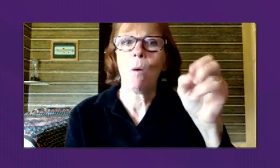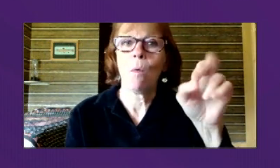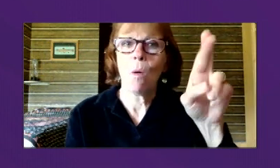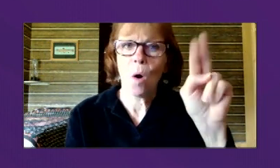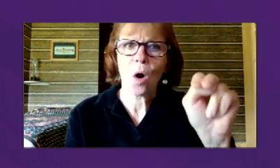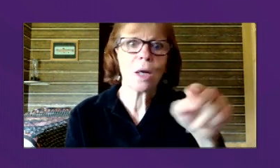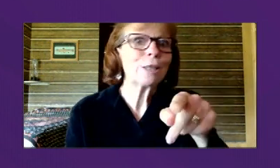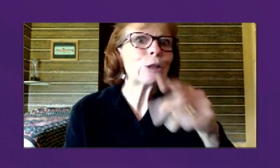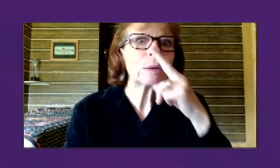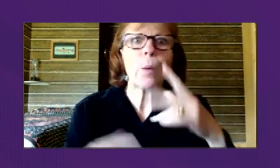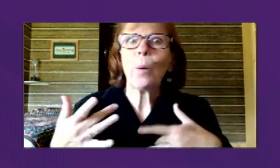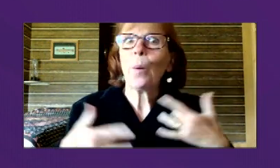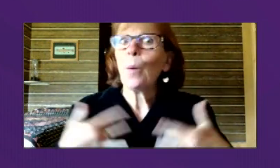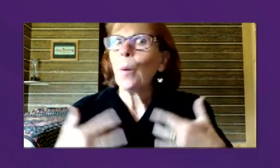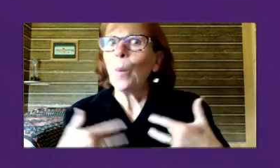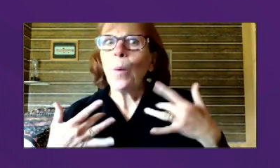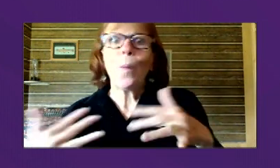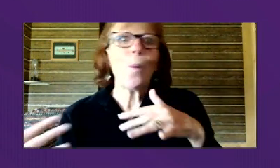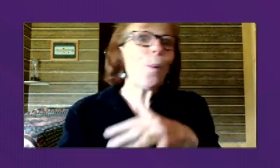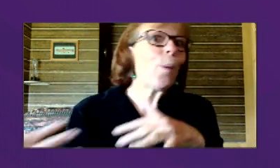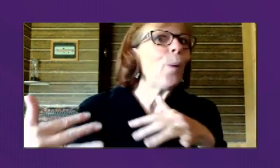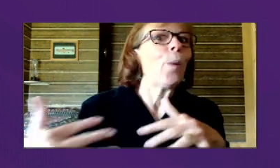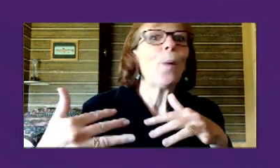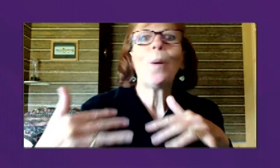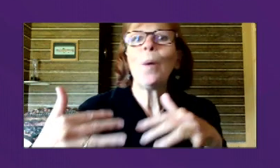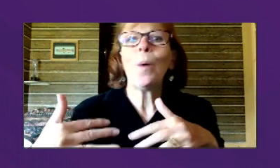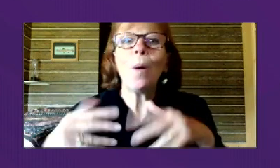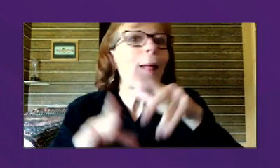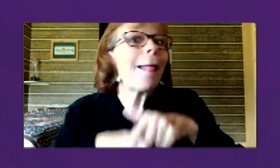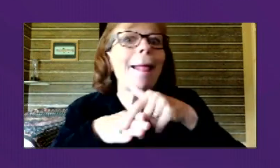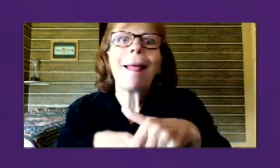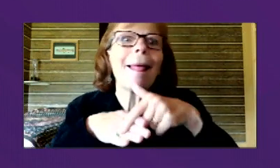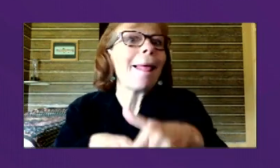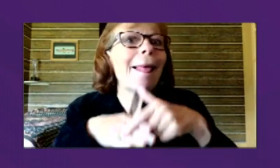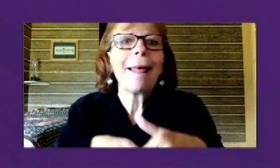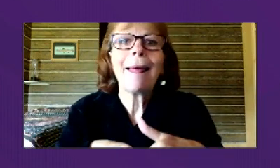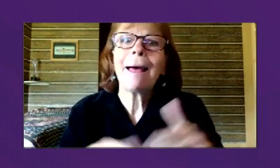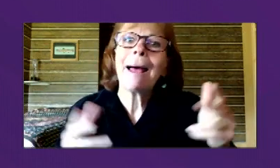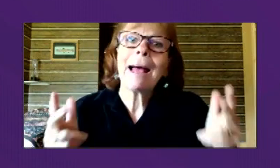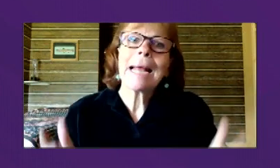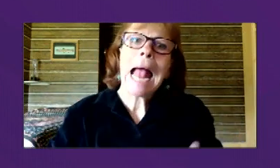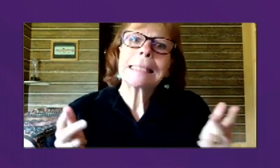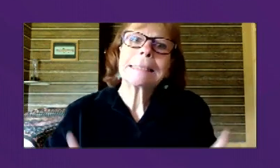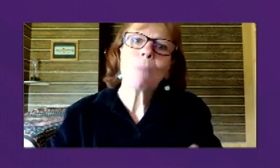and the adventures we are familiar with today between cowboys and Indians. Next slide, please.